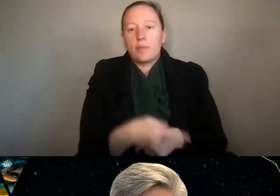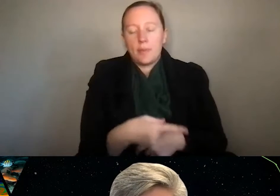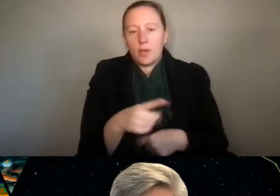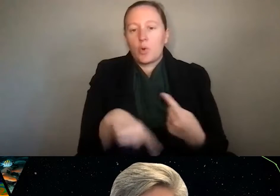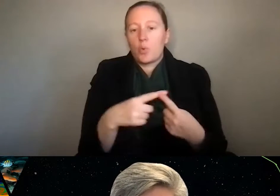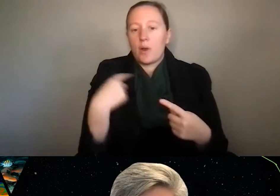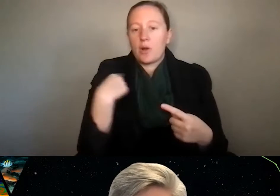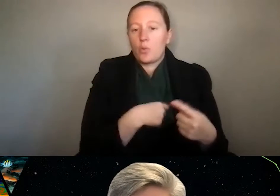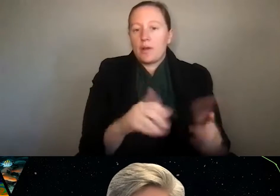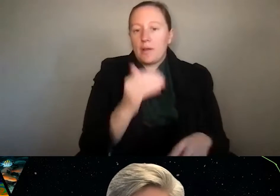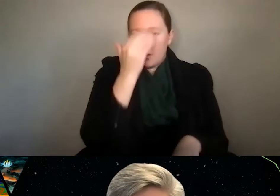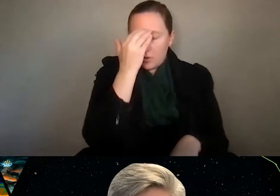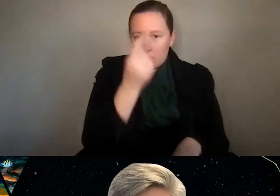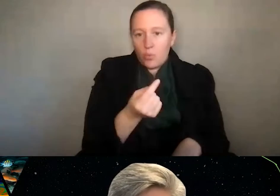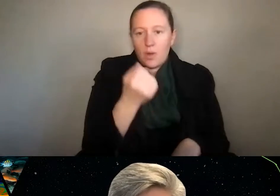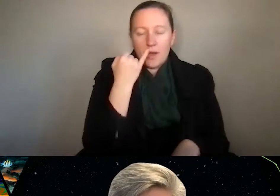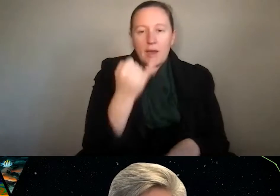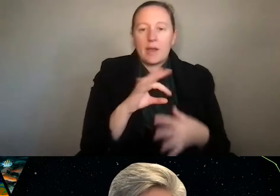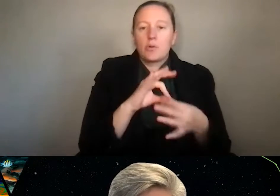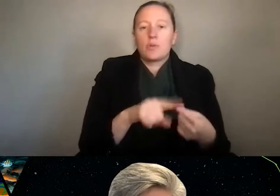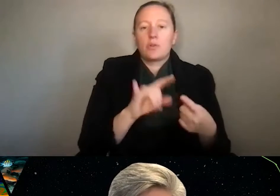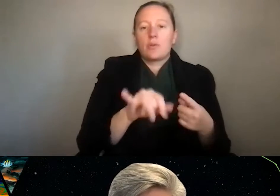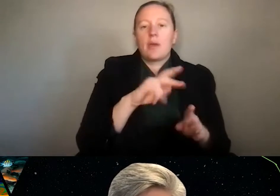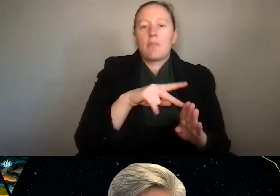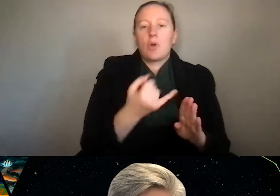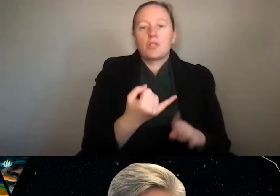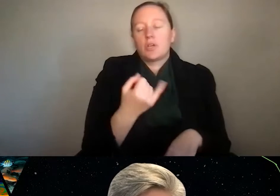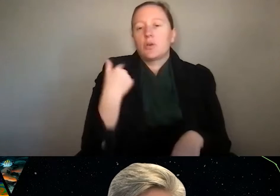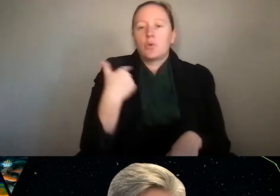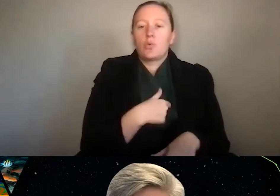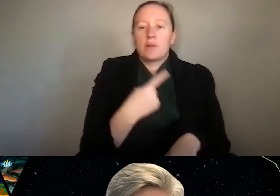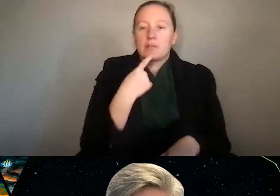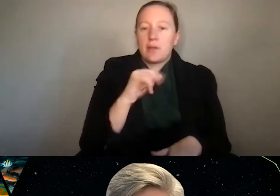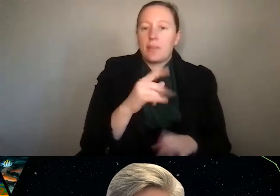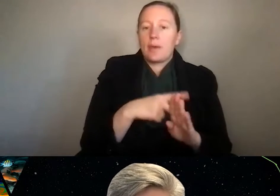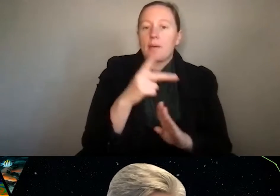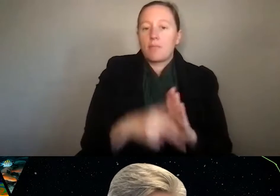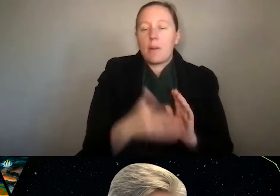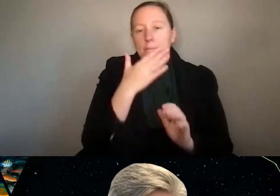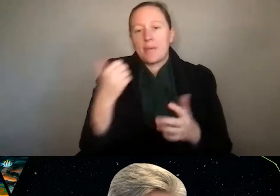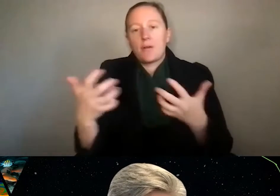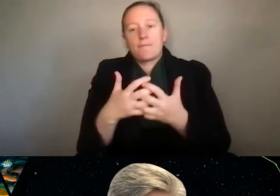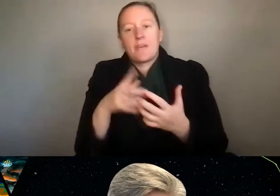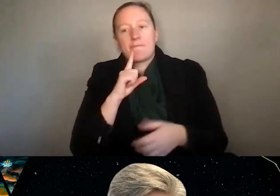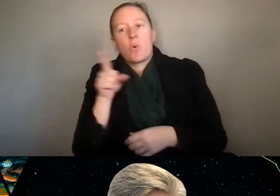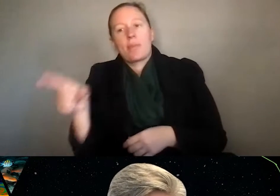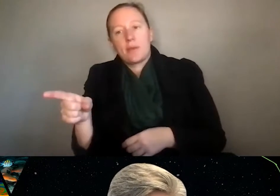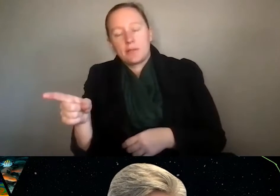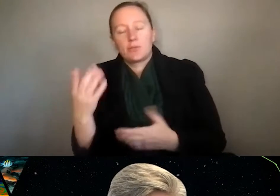the idea in the project, we may even say, well, probably this program fit more to your project, this program officer.